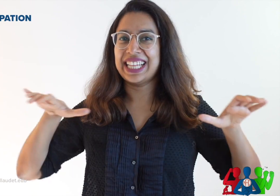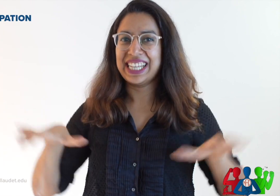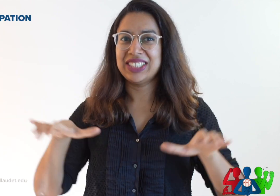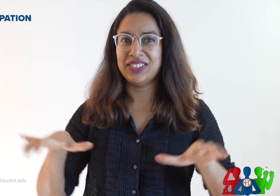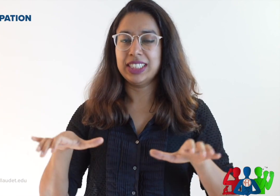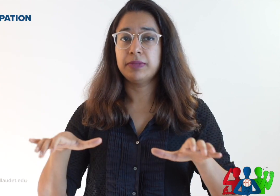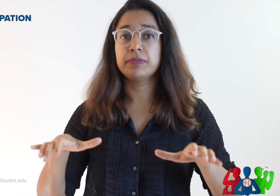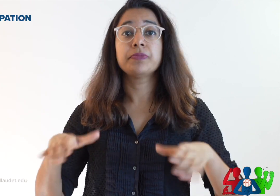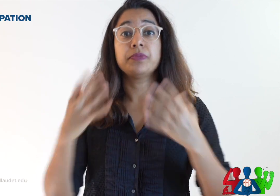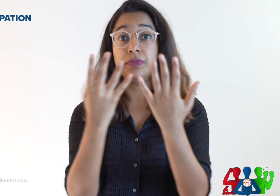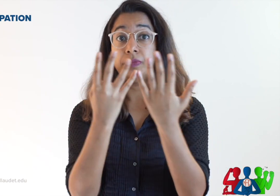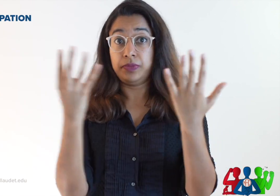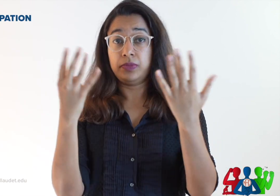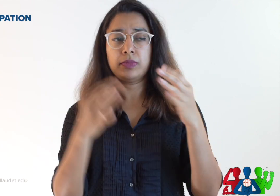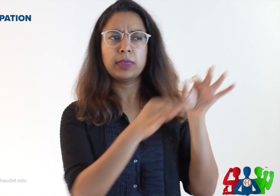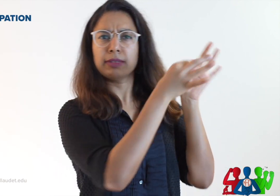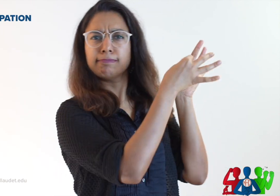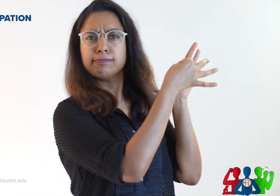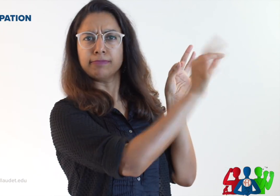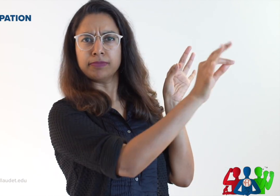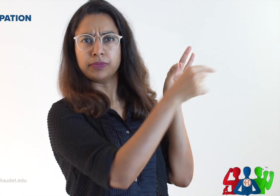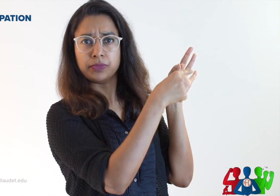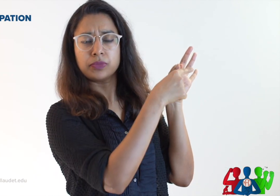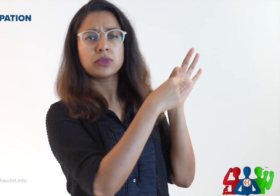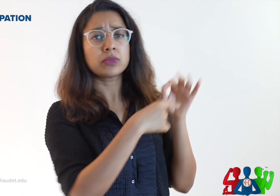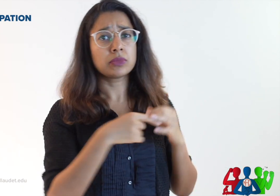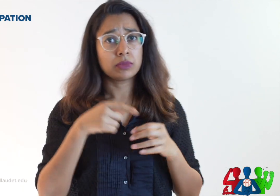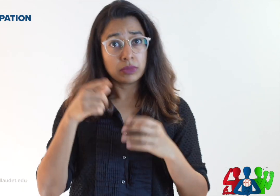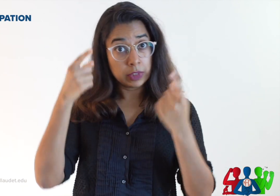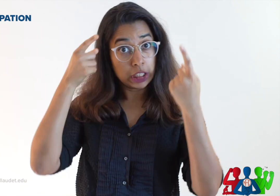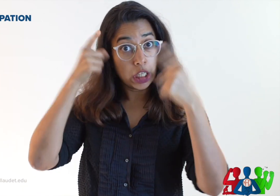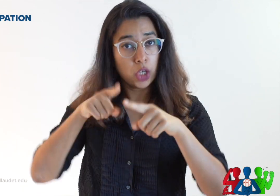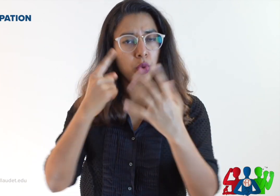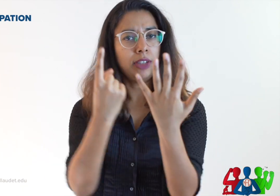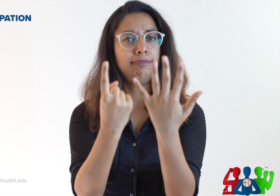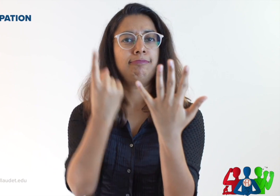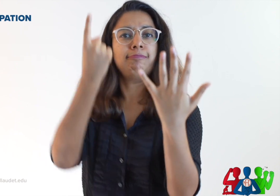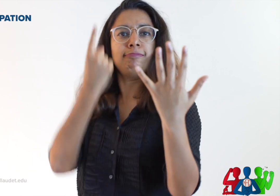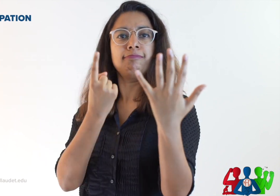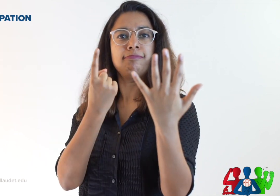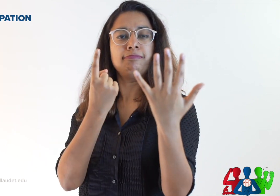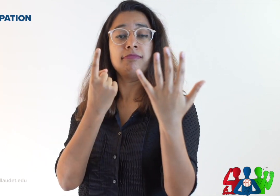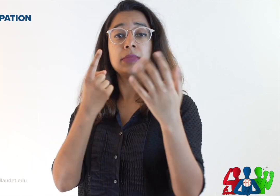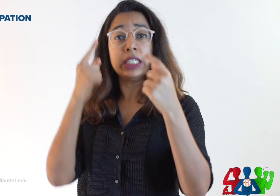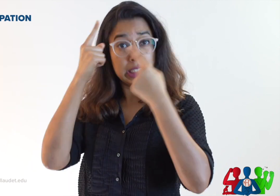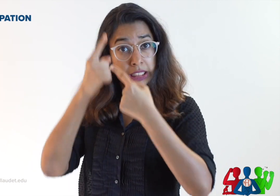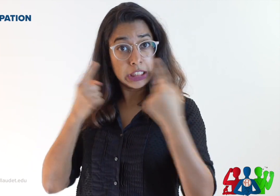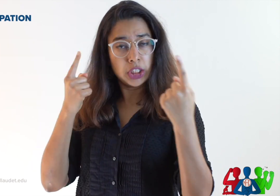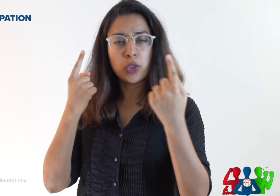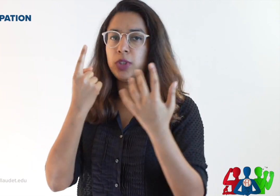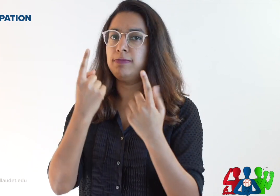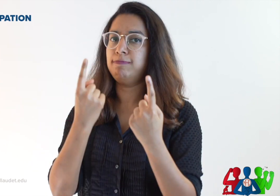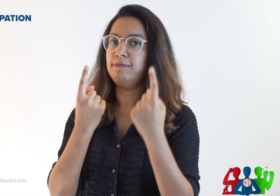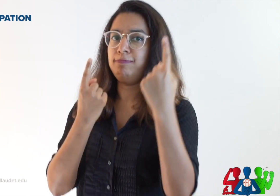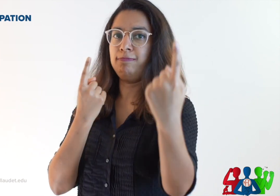Once students have completed this anticipation guide, they come back together and participate in a classroom activity.